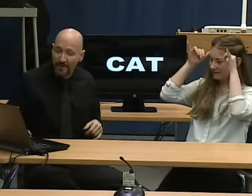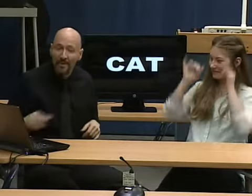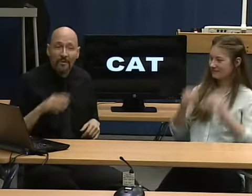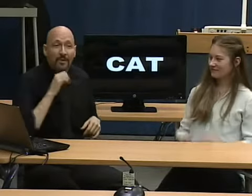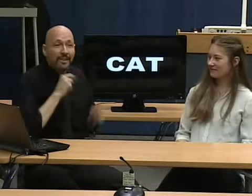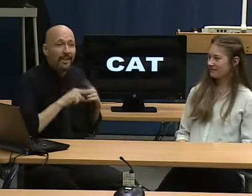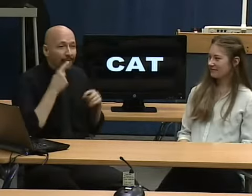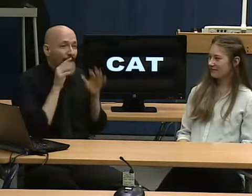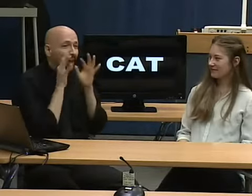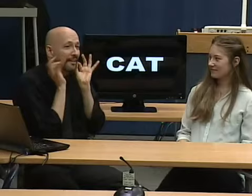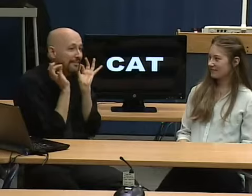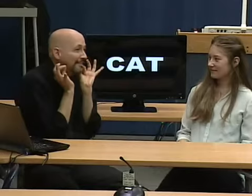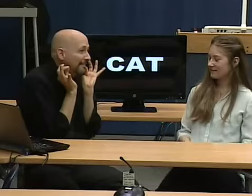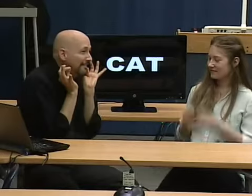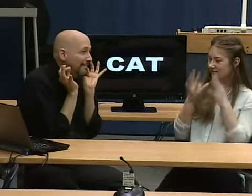Old sign? "Cat."